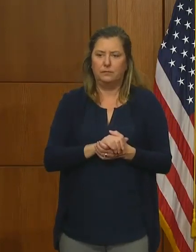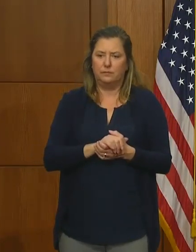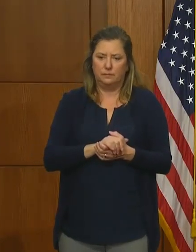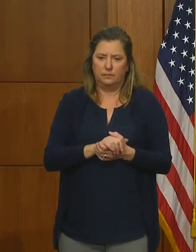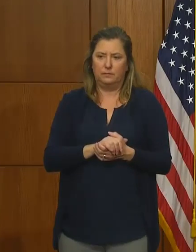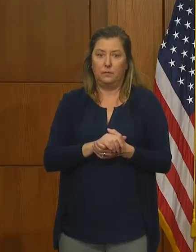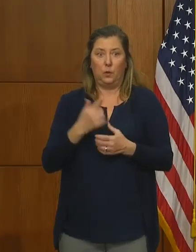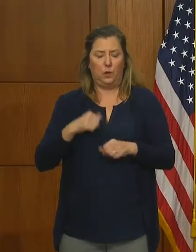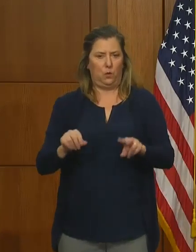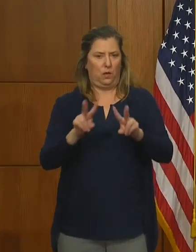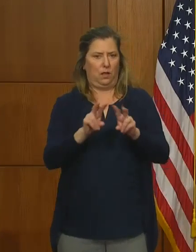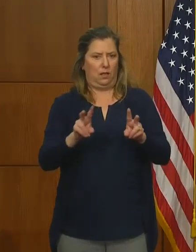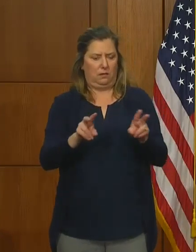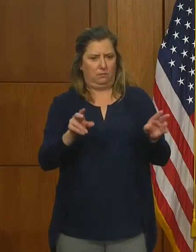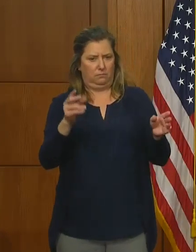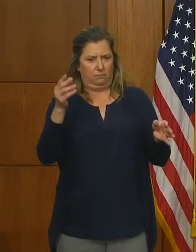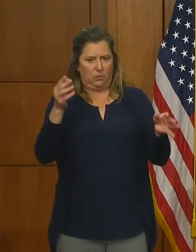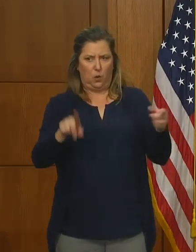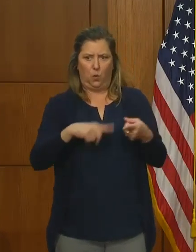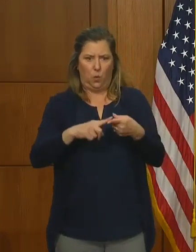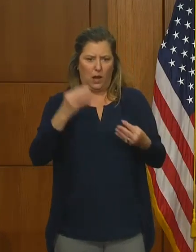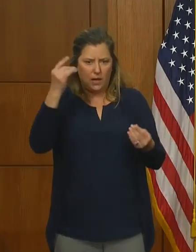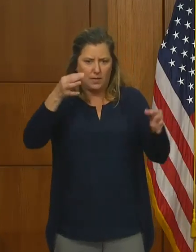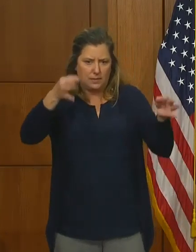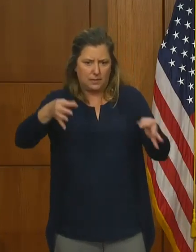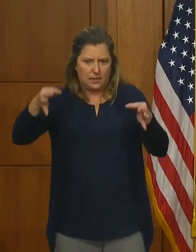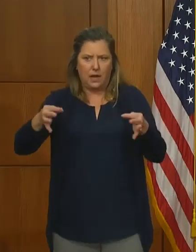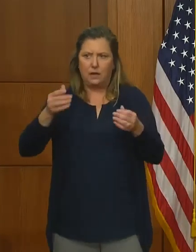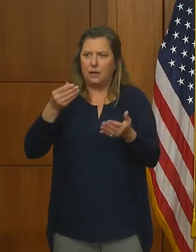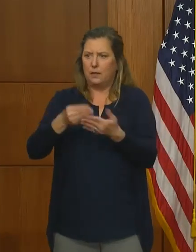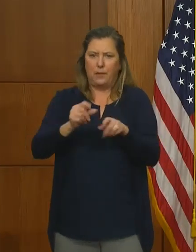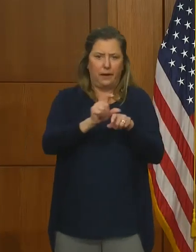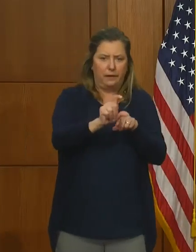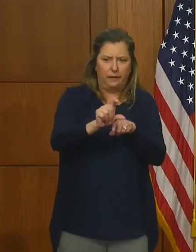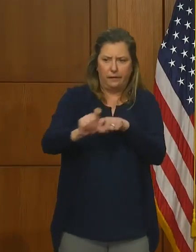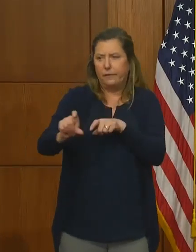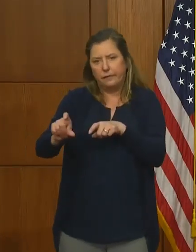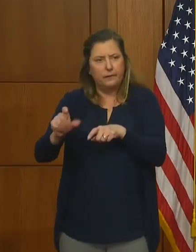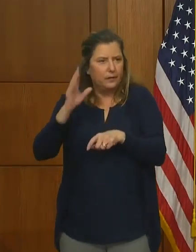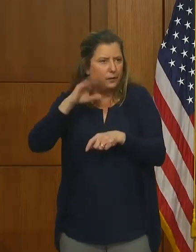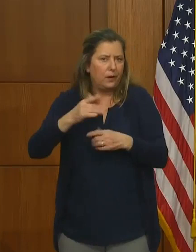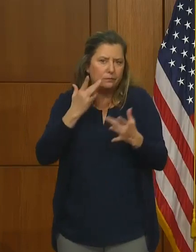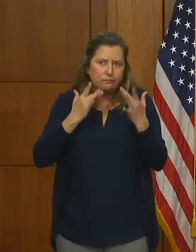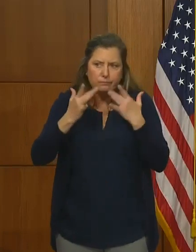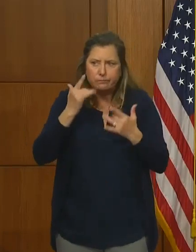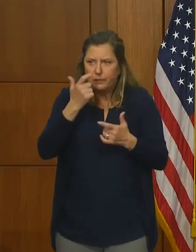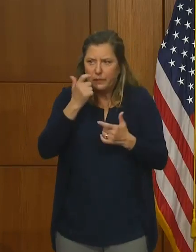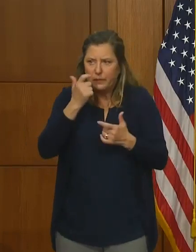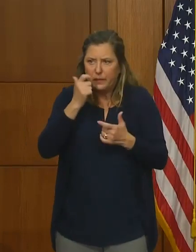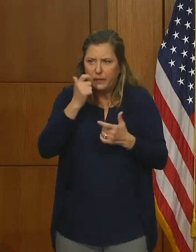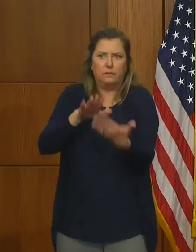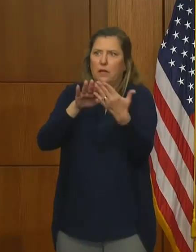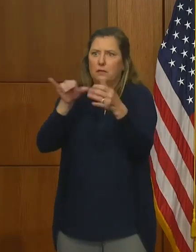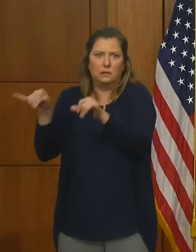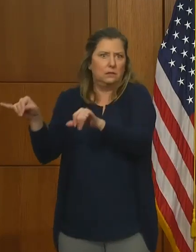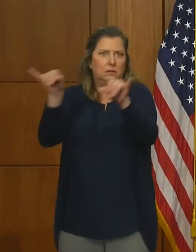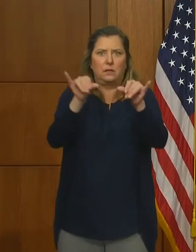ASSURE YOU THAT THE THOSE WILL BE ASSESSED. WHEN WE'RE MAKING THE DECISIONS TO PUT- REVENUES.